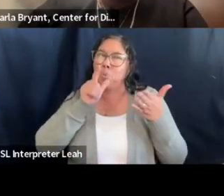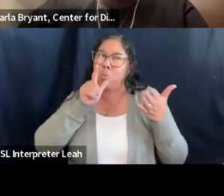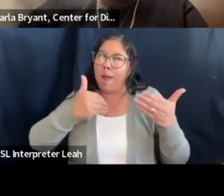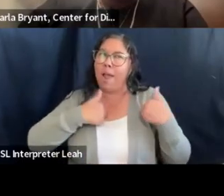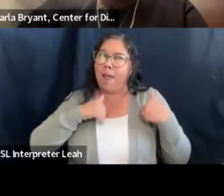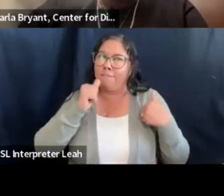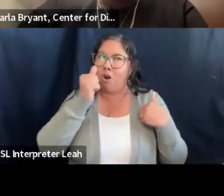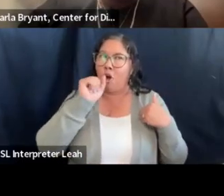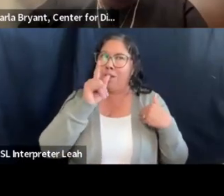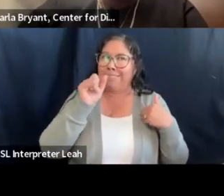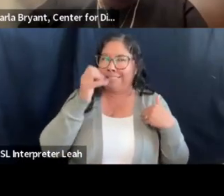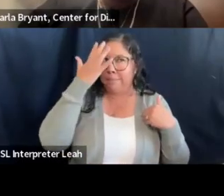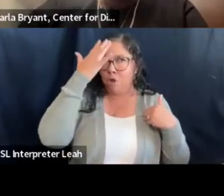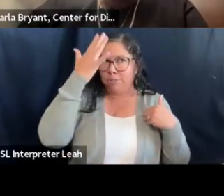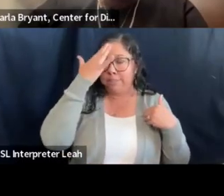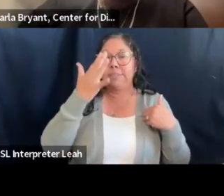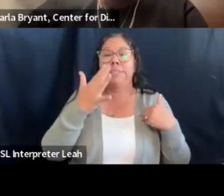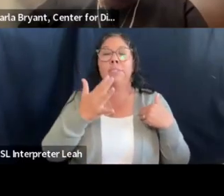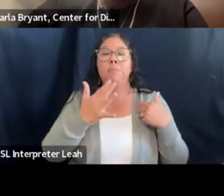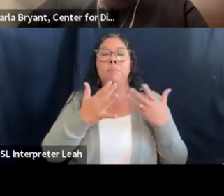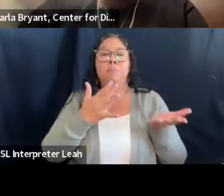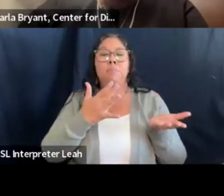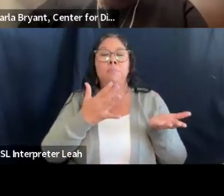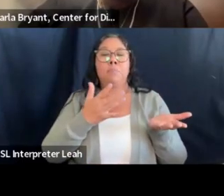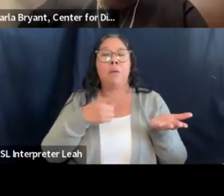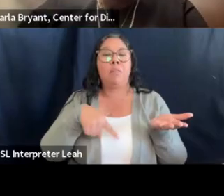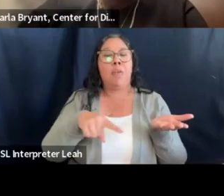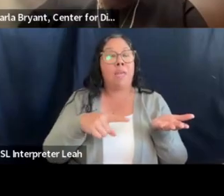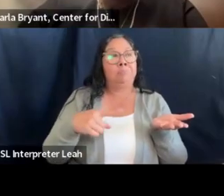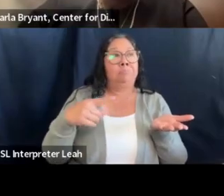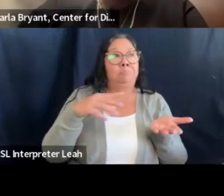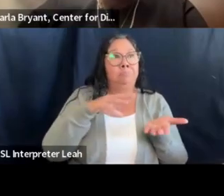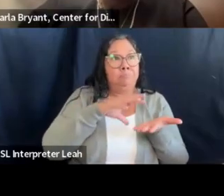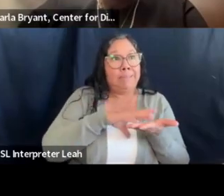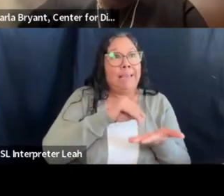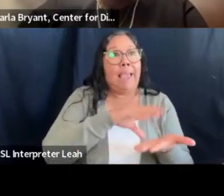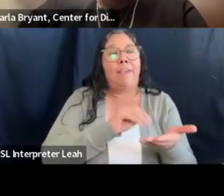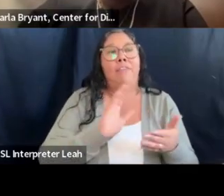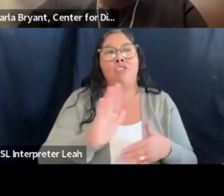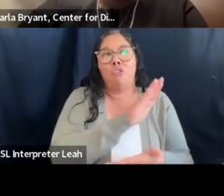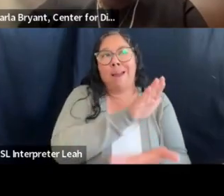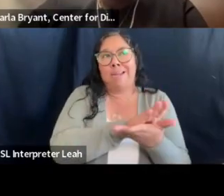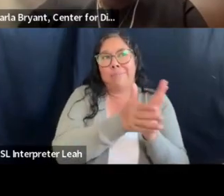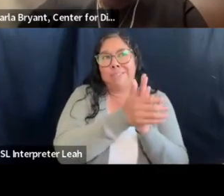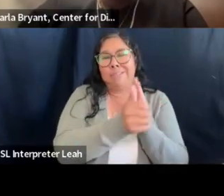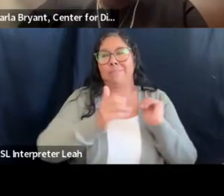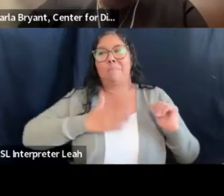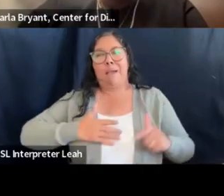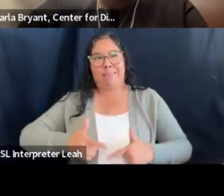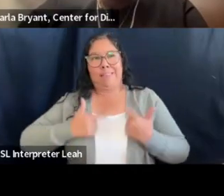their academic skills. At least that was my my lived experience. And Andrew uh